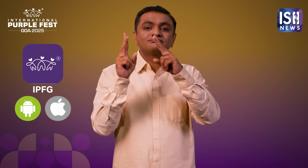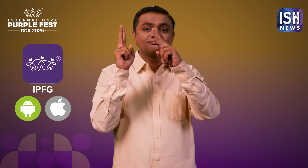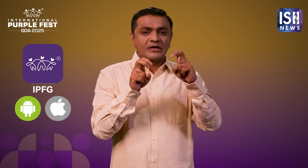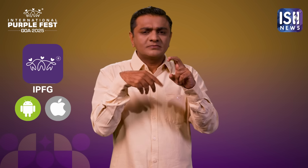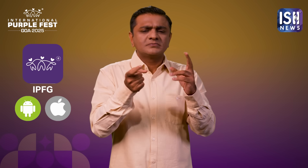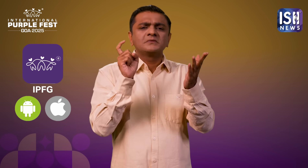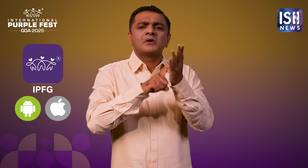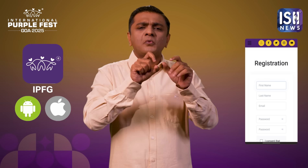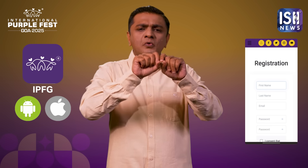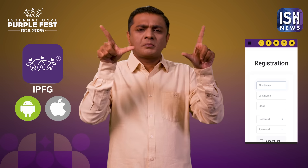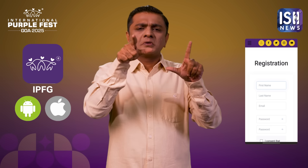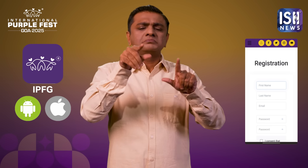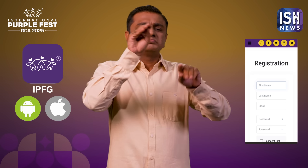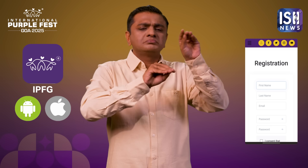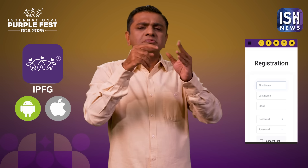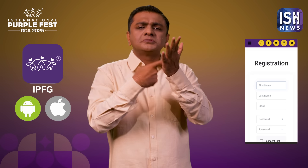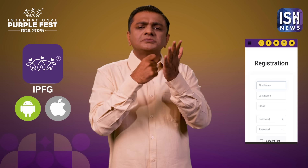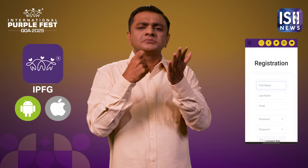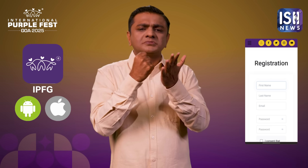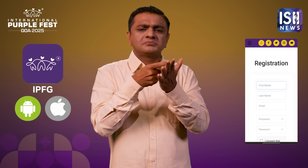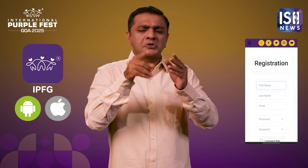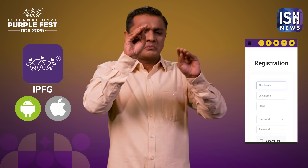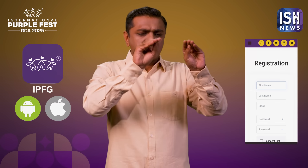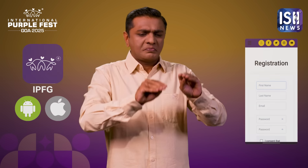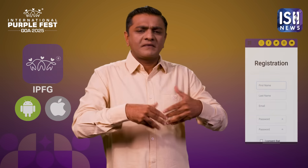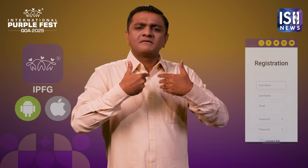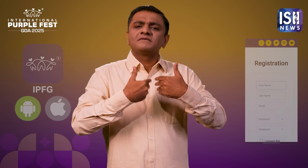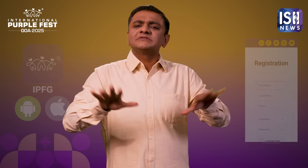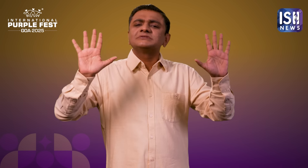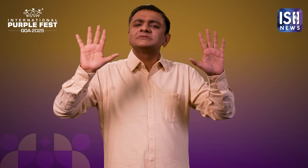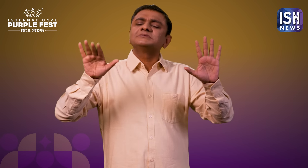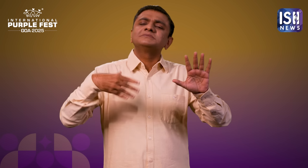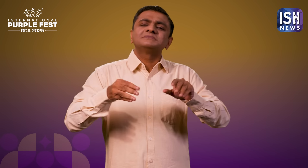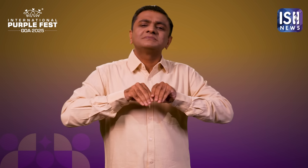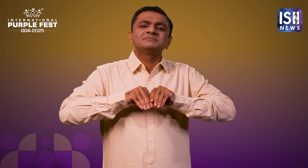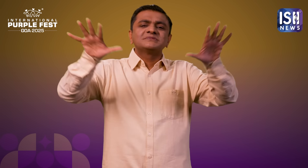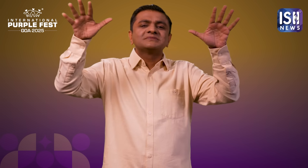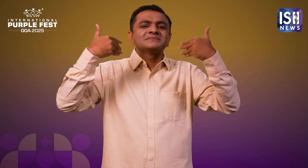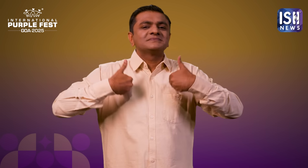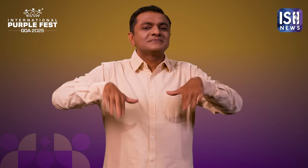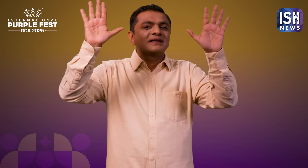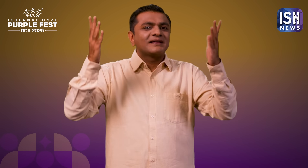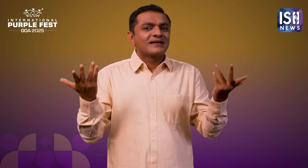Download it and register yourself. That's it!